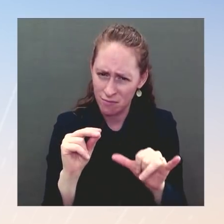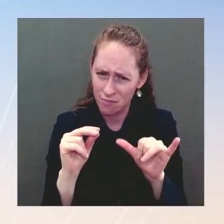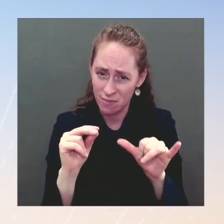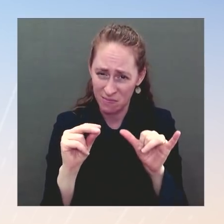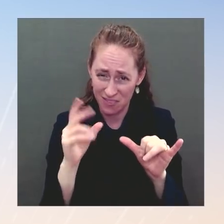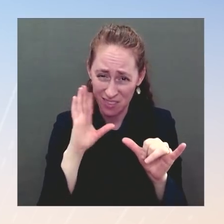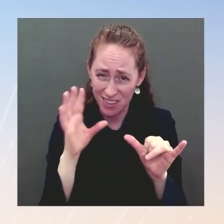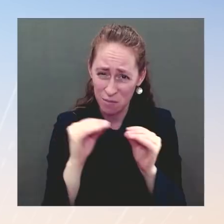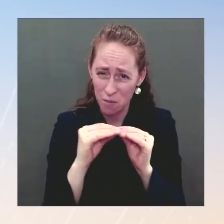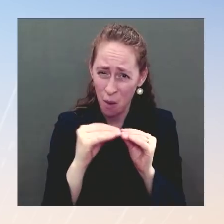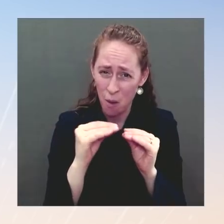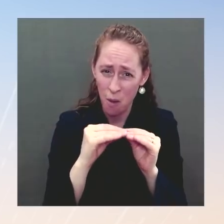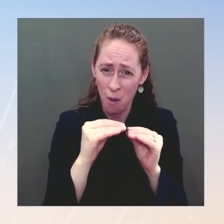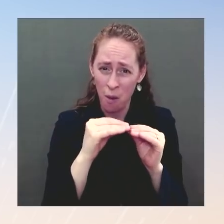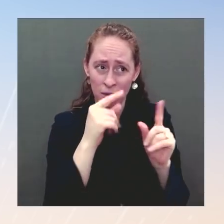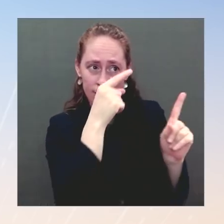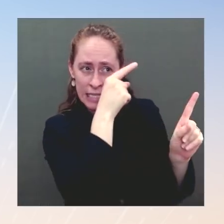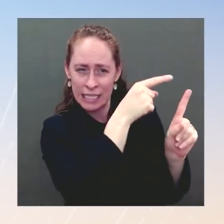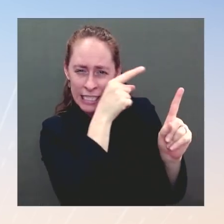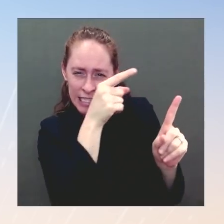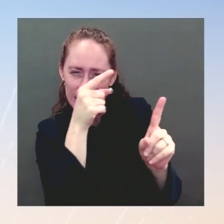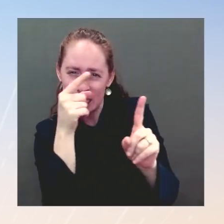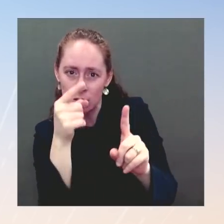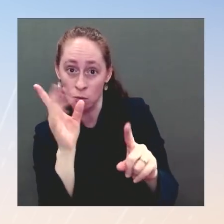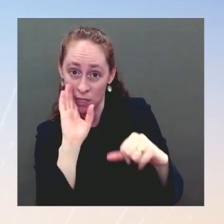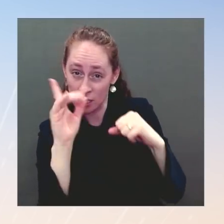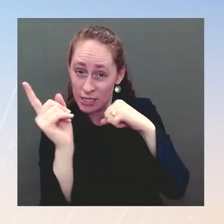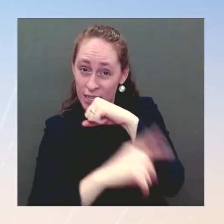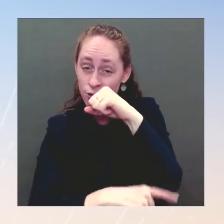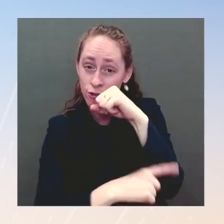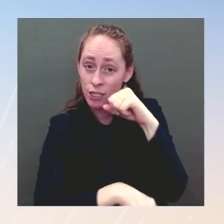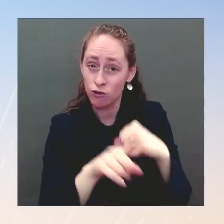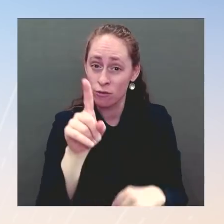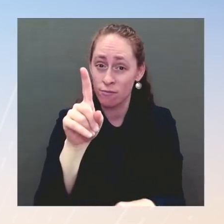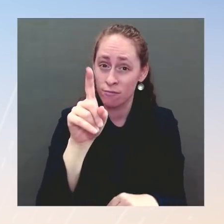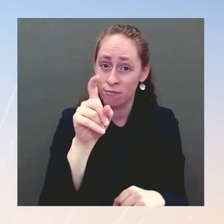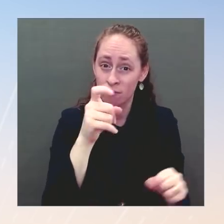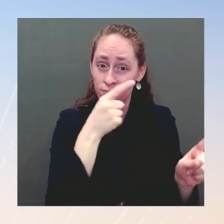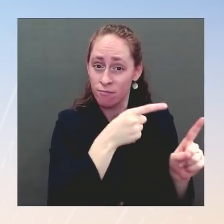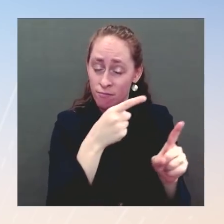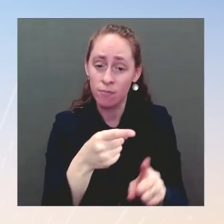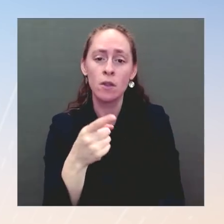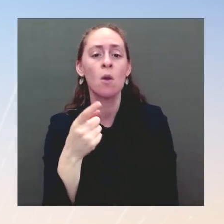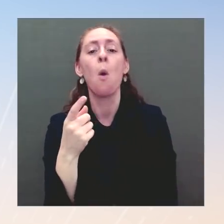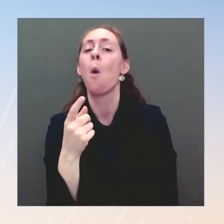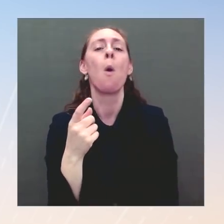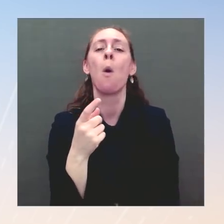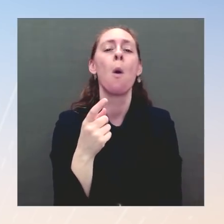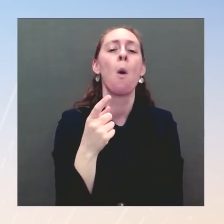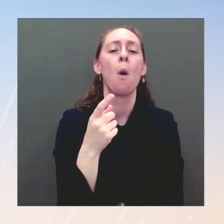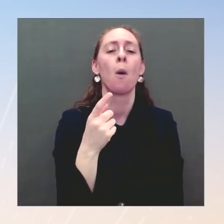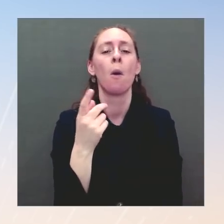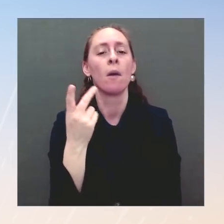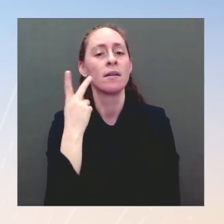if Russia takes additional escalatory steps? Ms. Psaki: I can check if there are additional ones. I'm not tracking additional ones